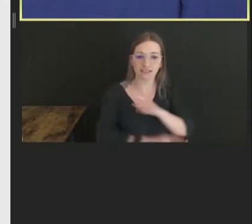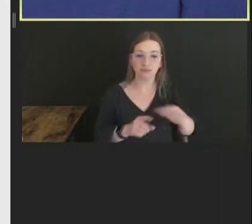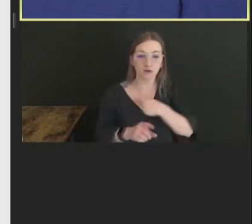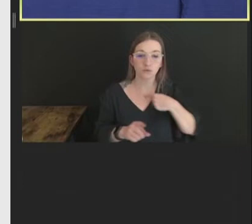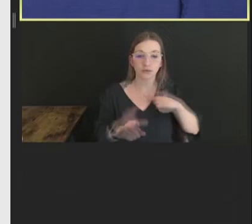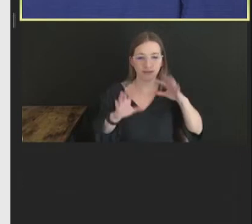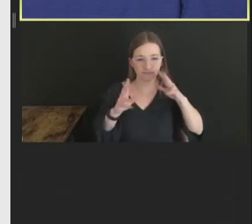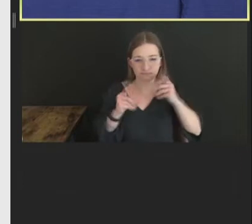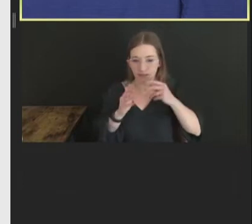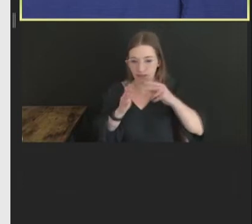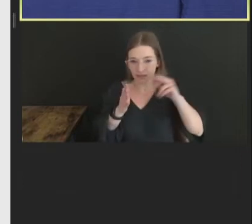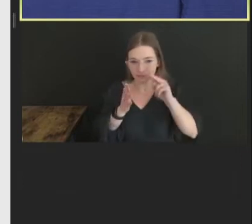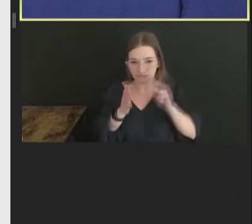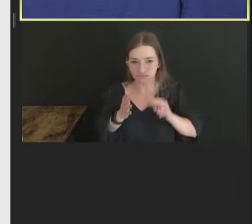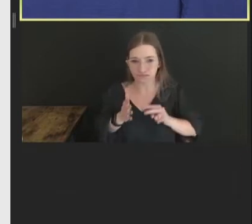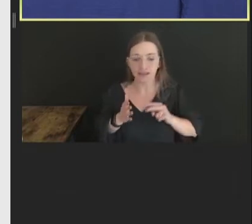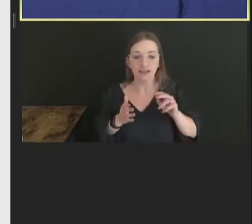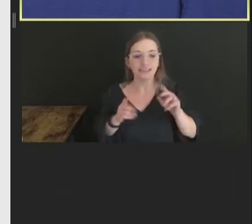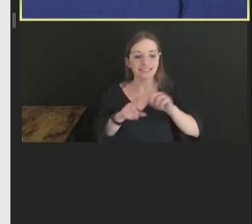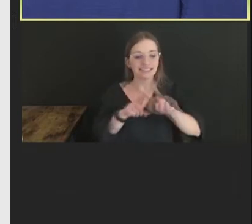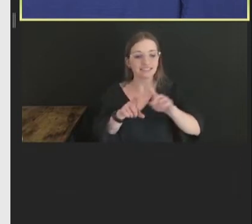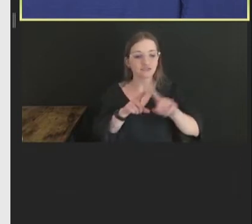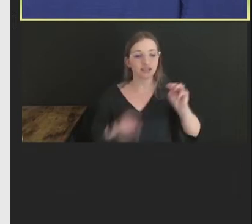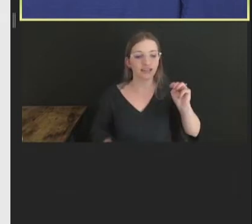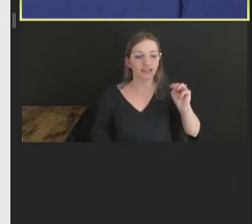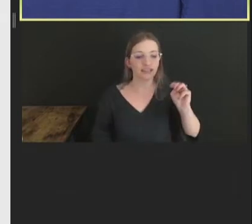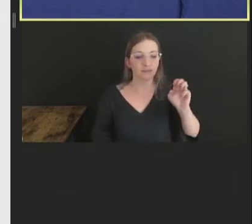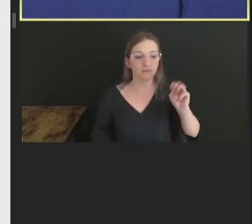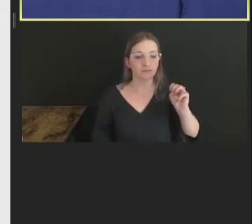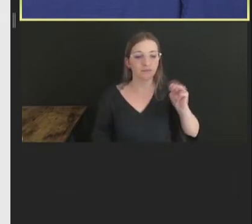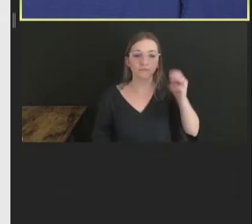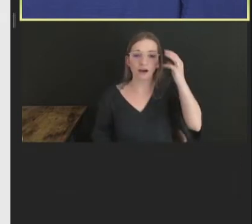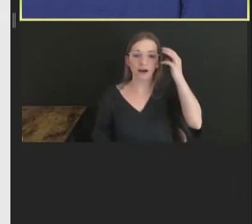which is hopefully going to be available quite soon, and then taking that into